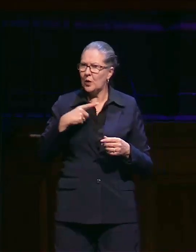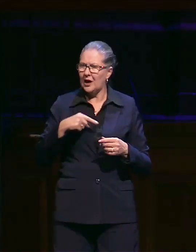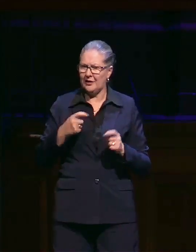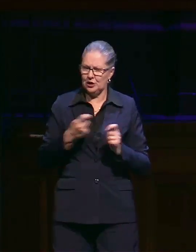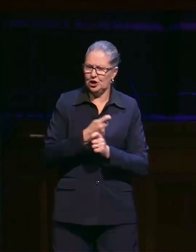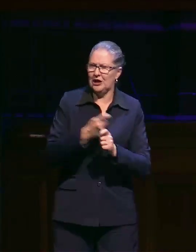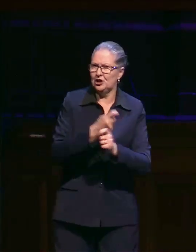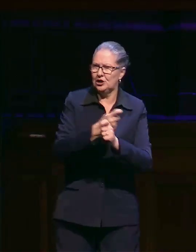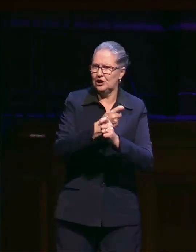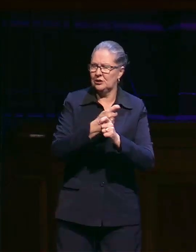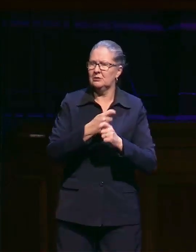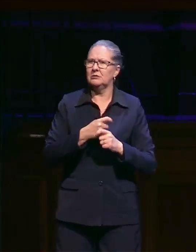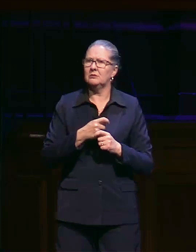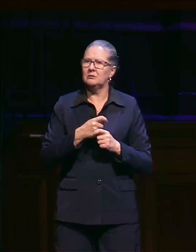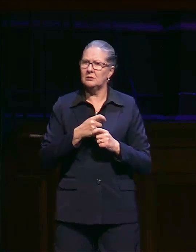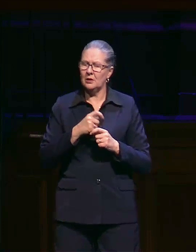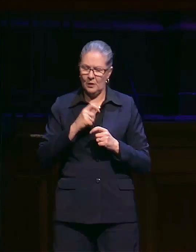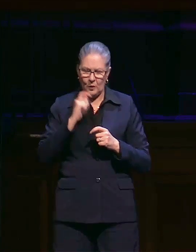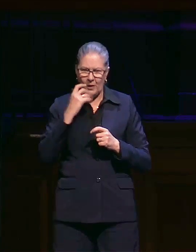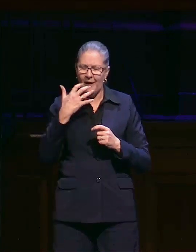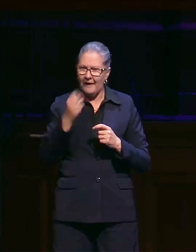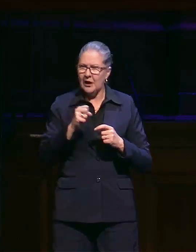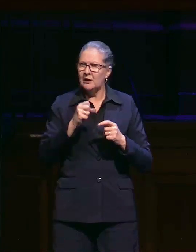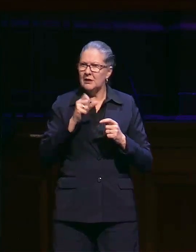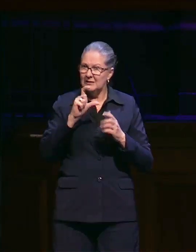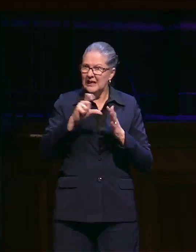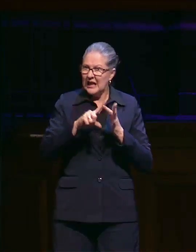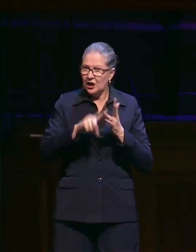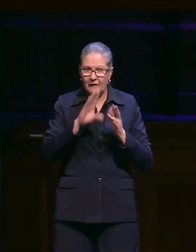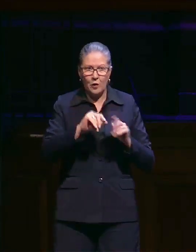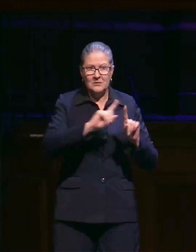boards made up of chief executives from relevant government agencies will be